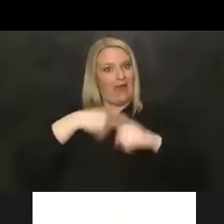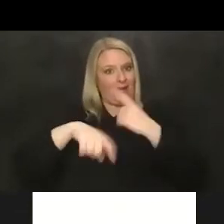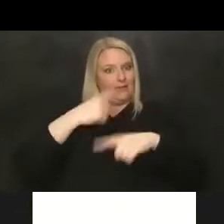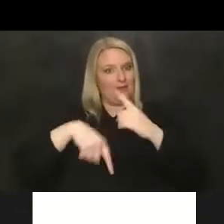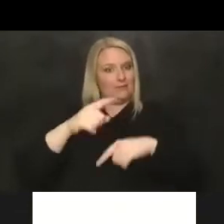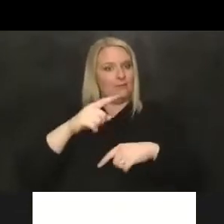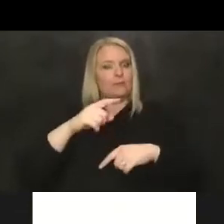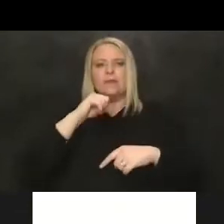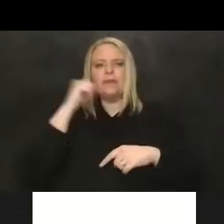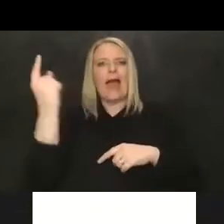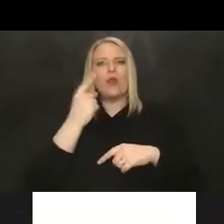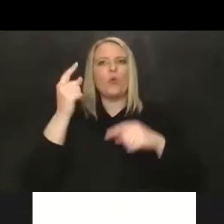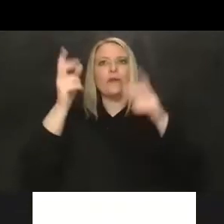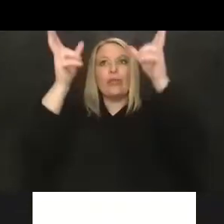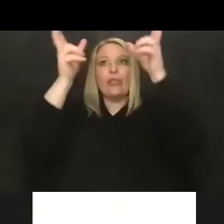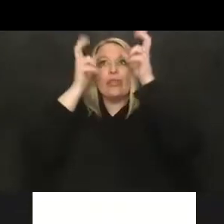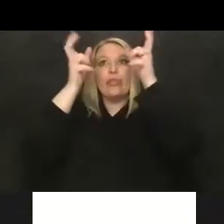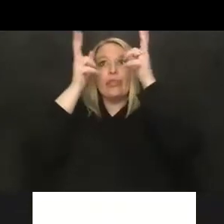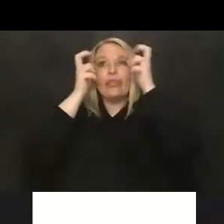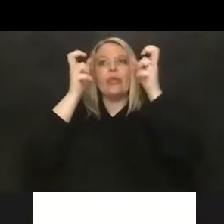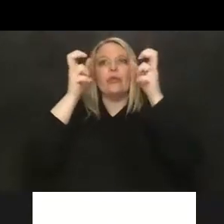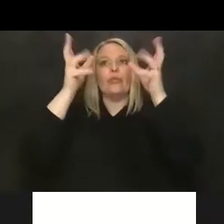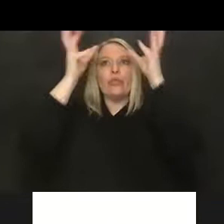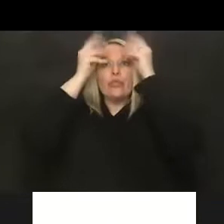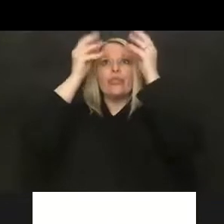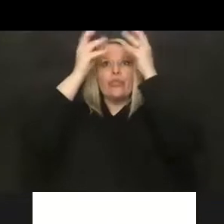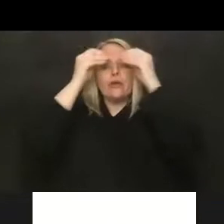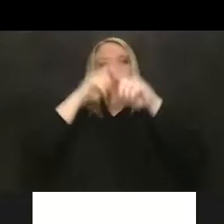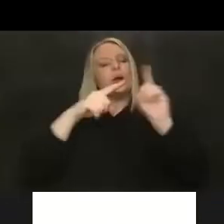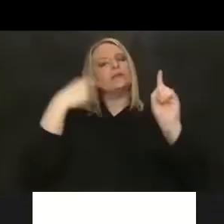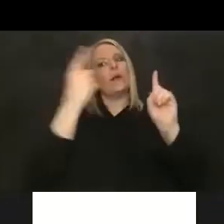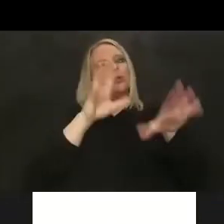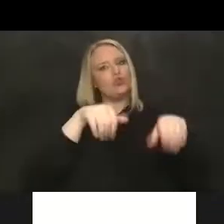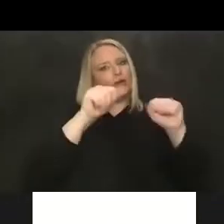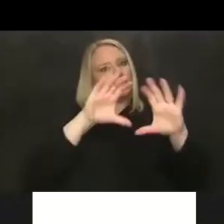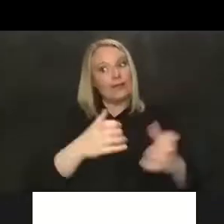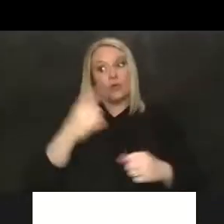osmosis, but each one of us had either taken a class or done something, and one actor learned